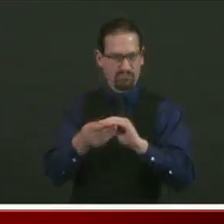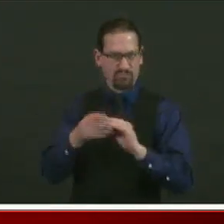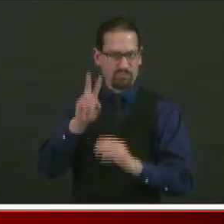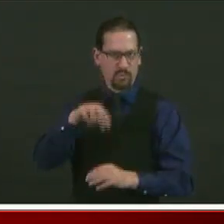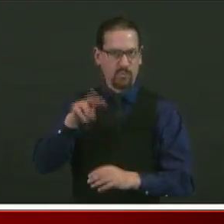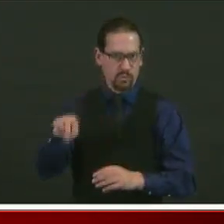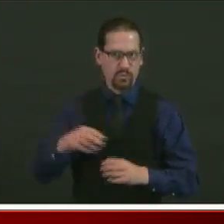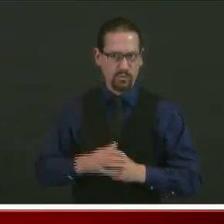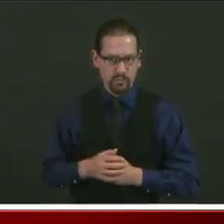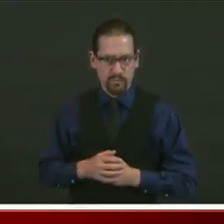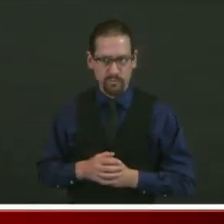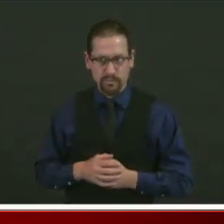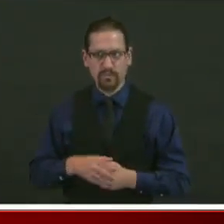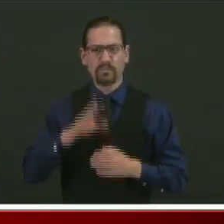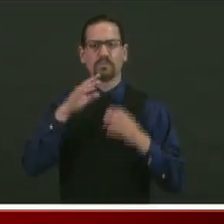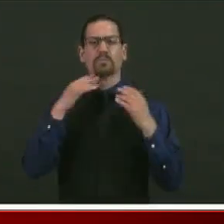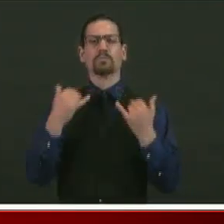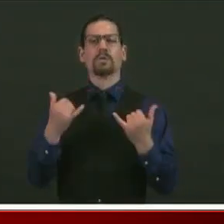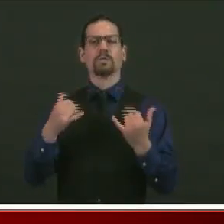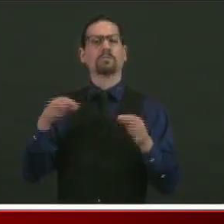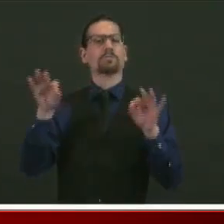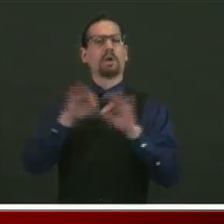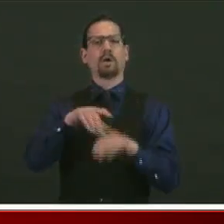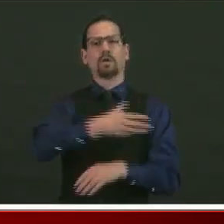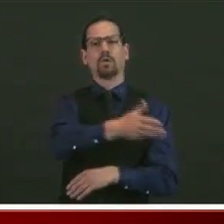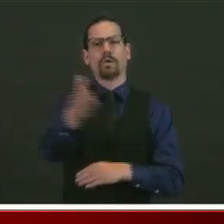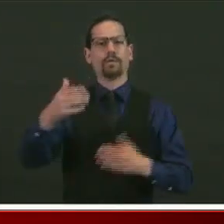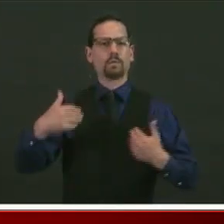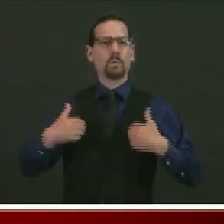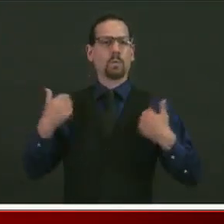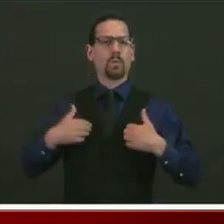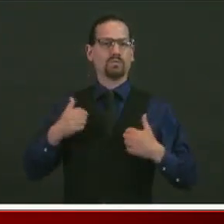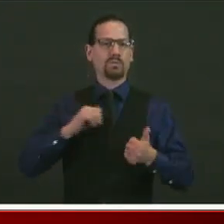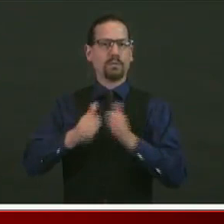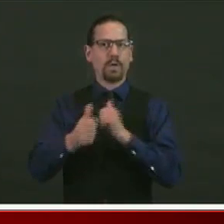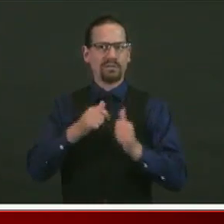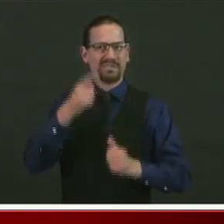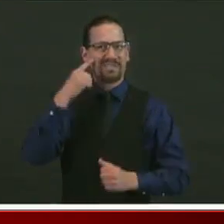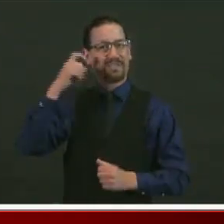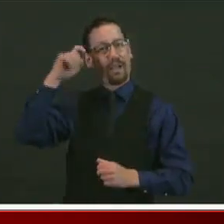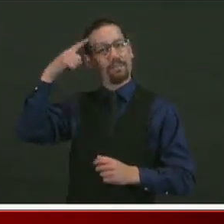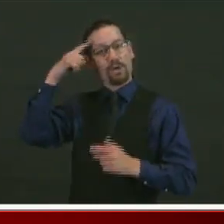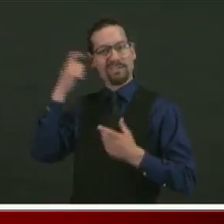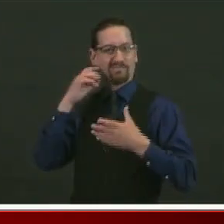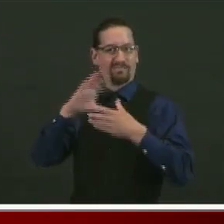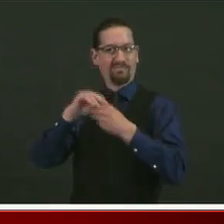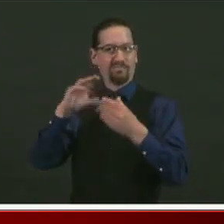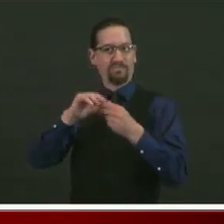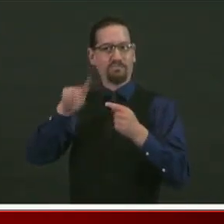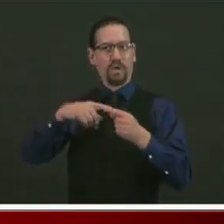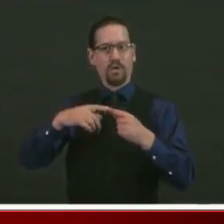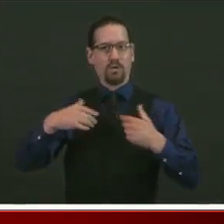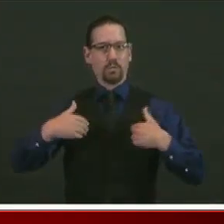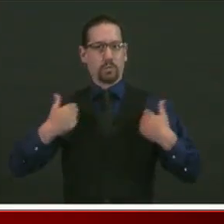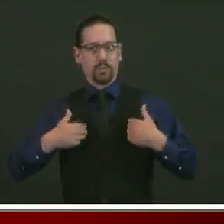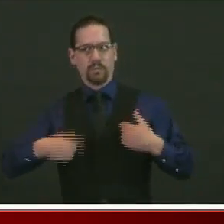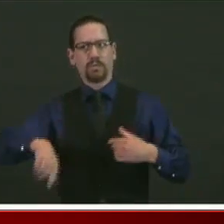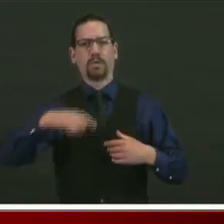FIVE WERE IN THEIR 70'S. SIX IN THEIR 90'S. I WANT TO TALK ABOUT SOMETHING THE GOVERNOR CHATTED A LITTLE